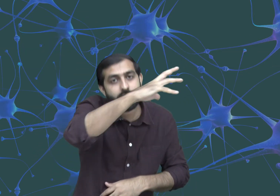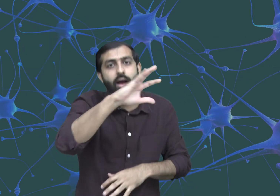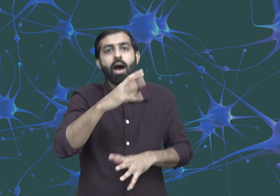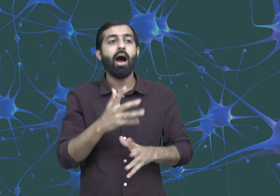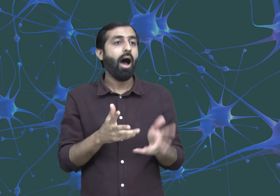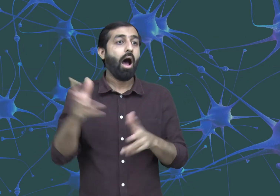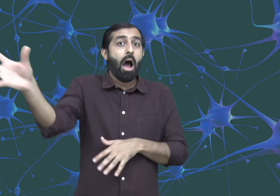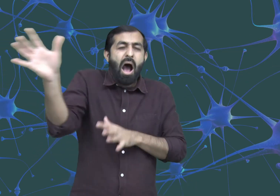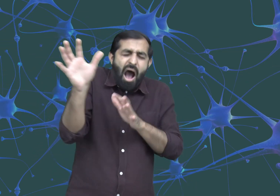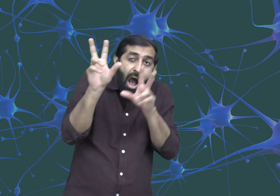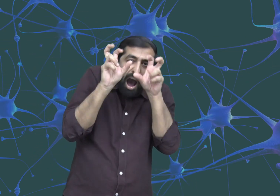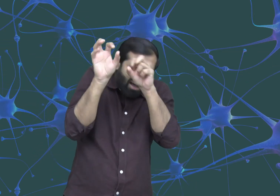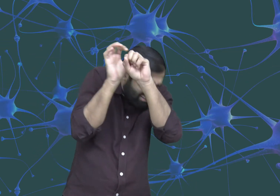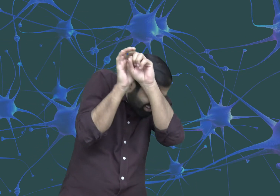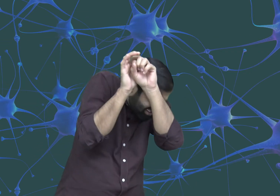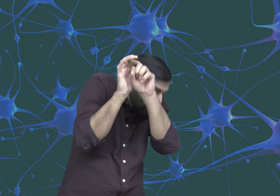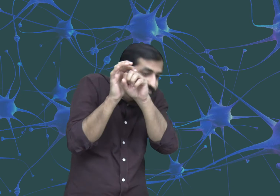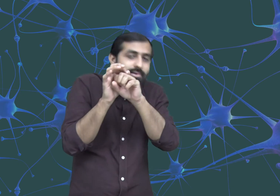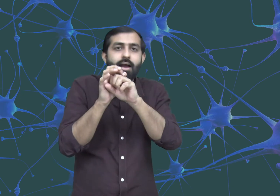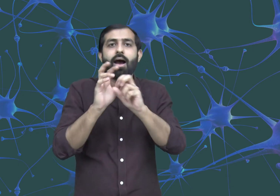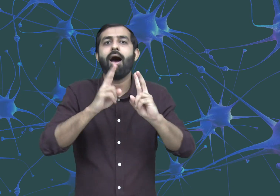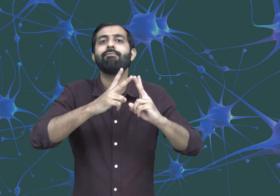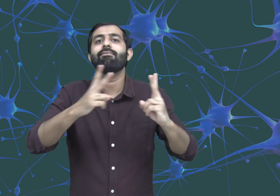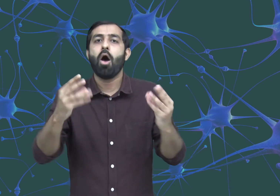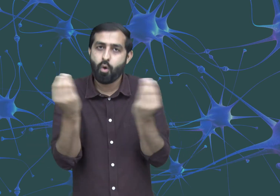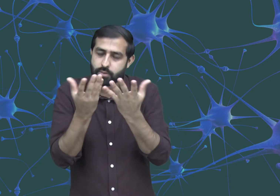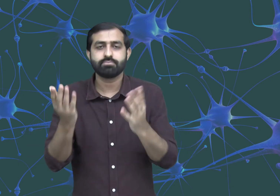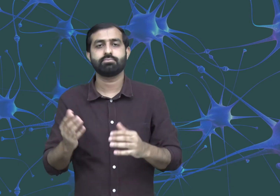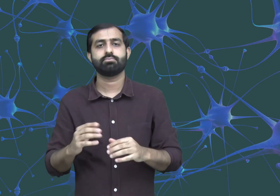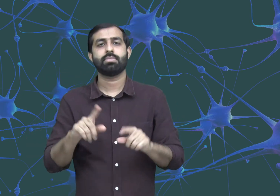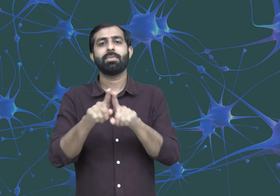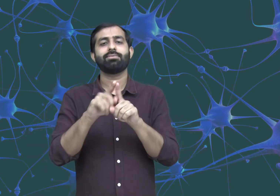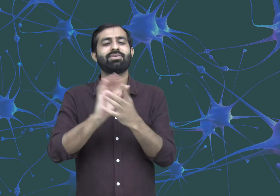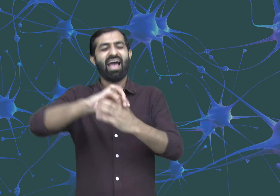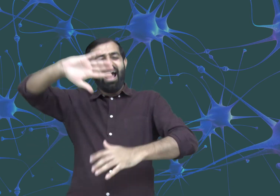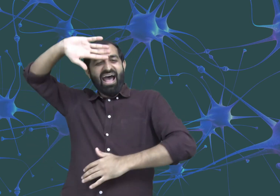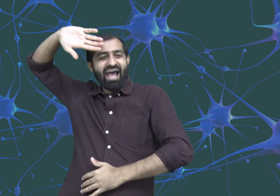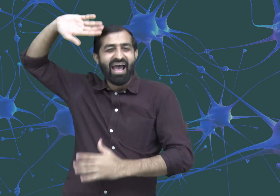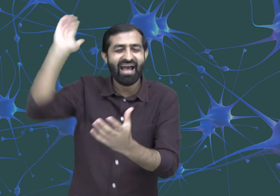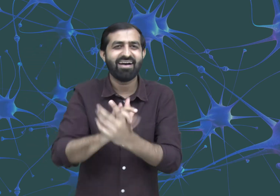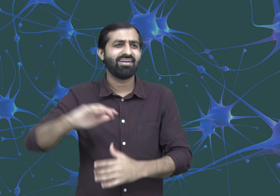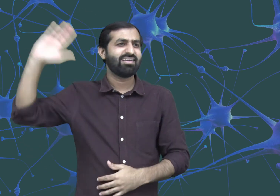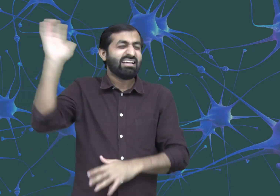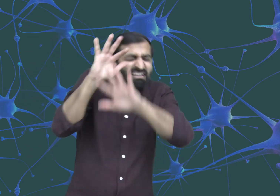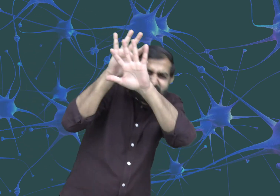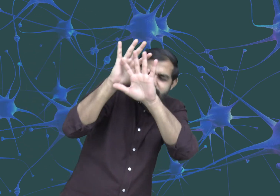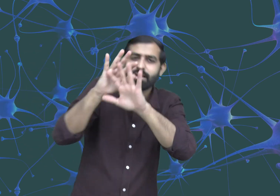etc. The immediate body reaction of lowering the body is the reflex action. So a reflex action